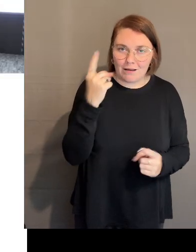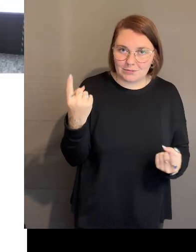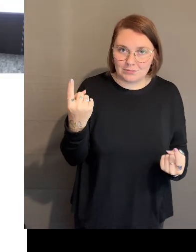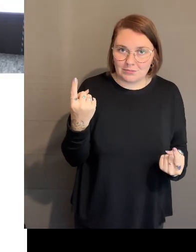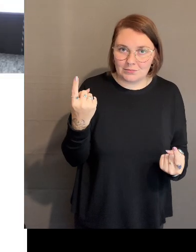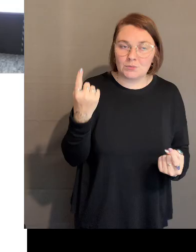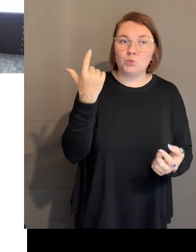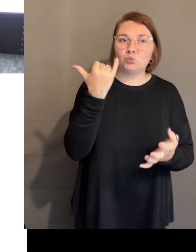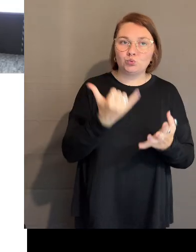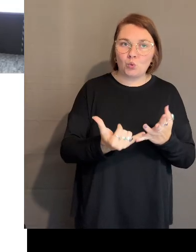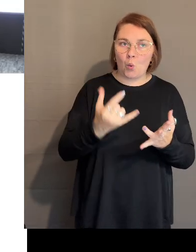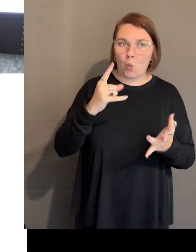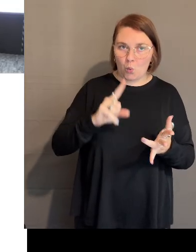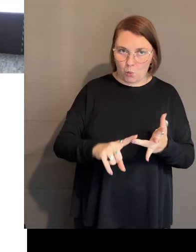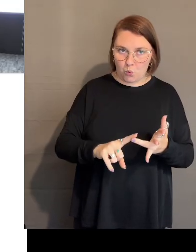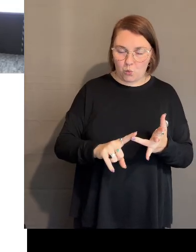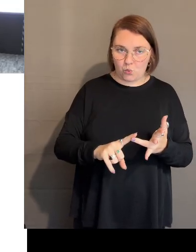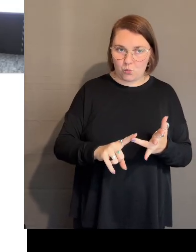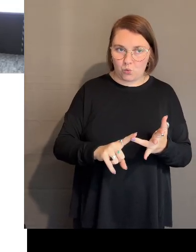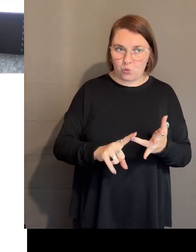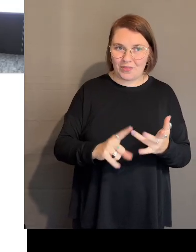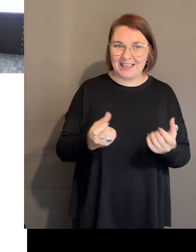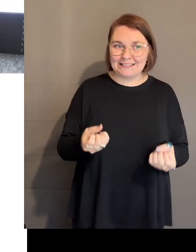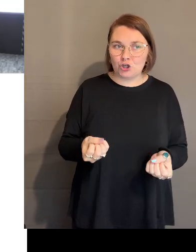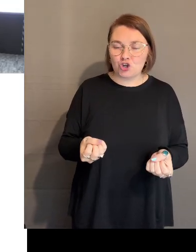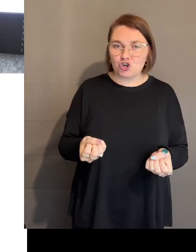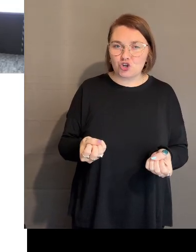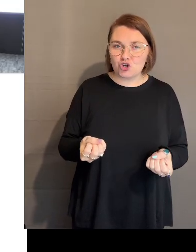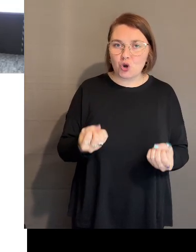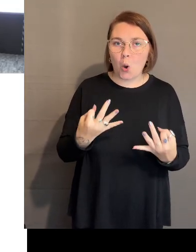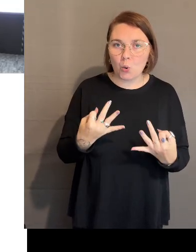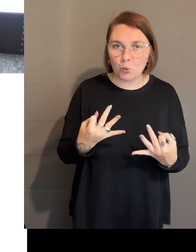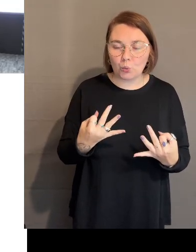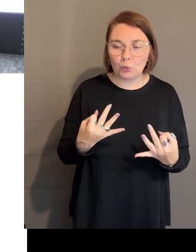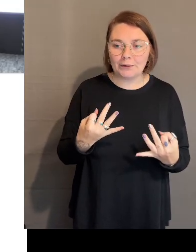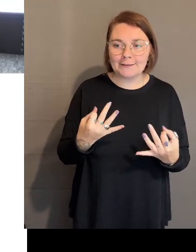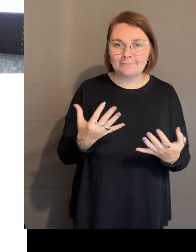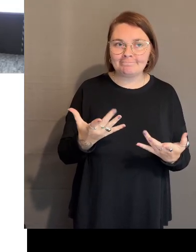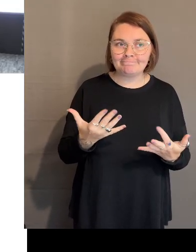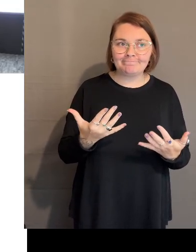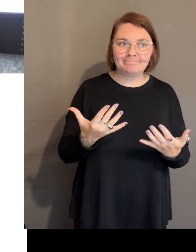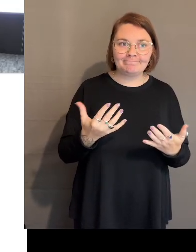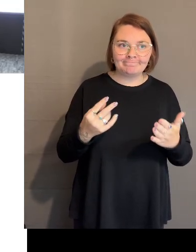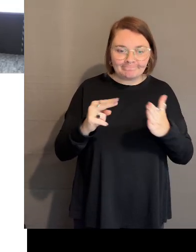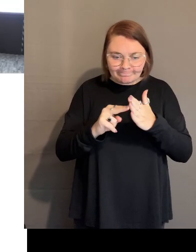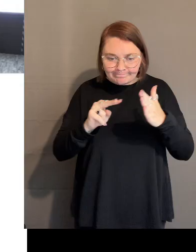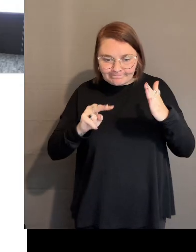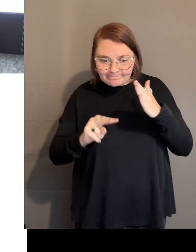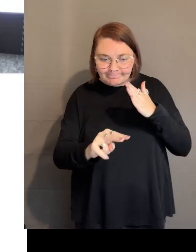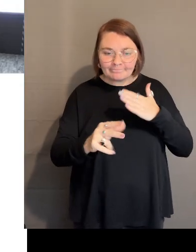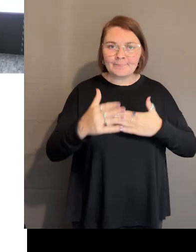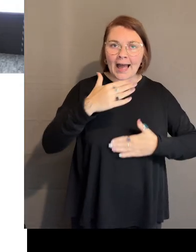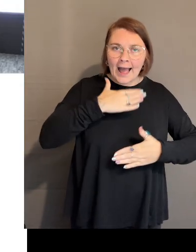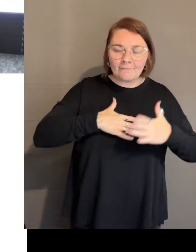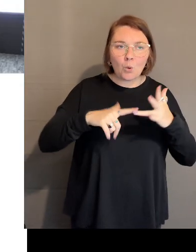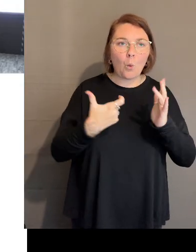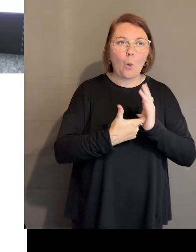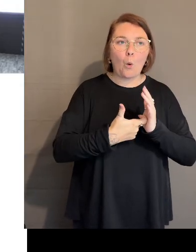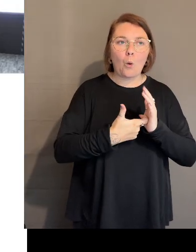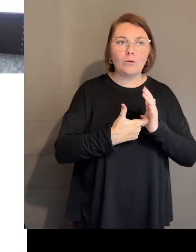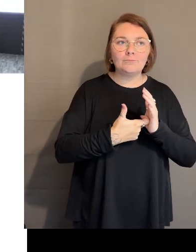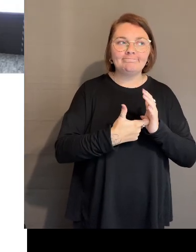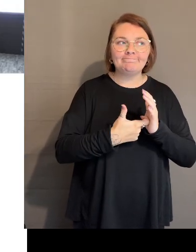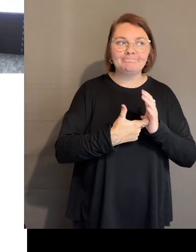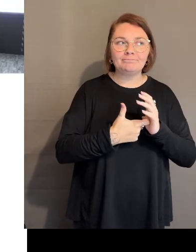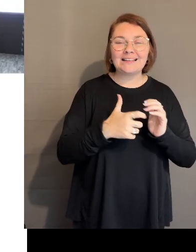So, there… there is no… Anticipatory behavior for selection.